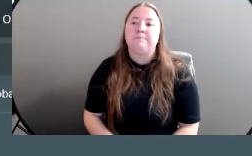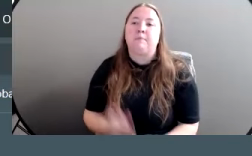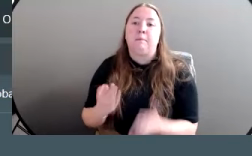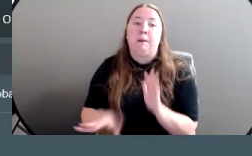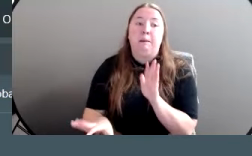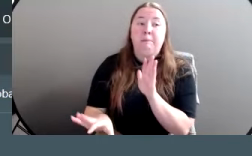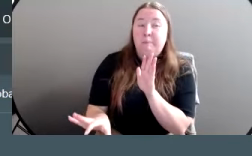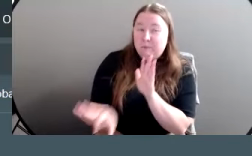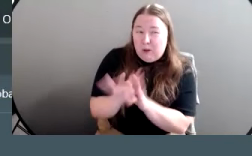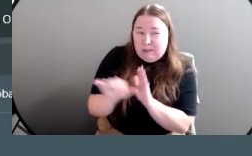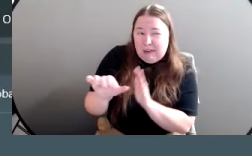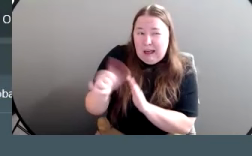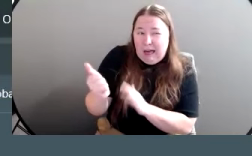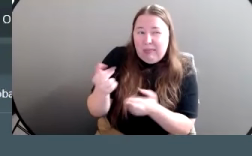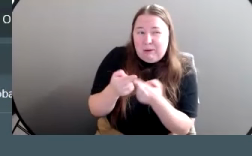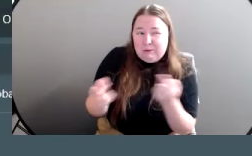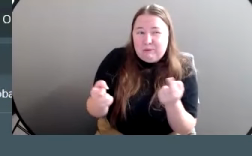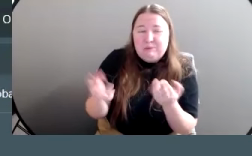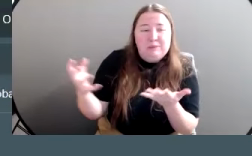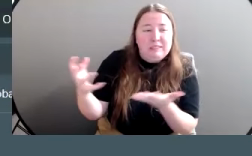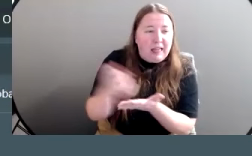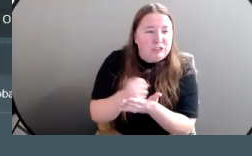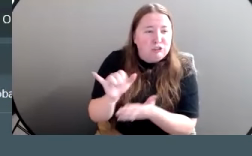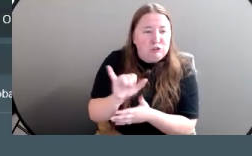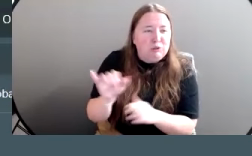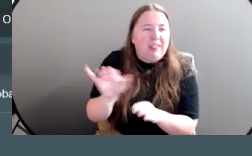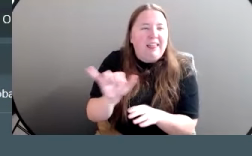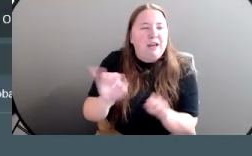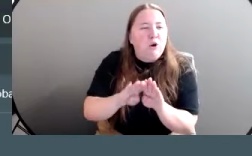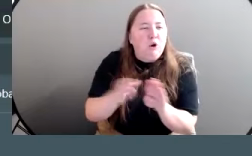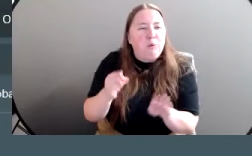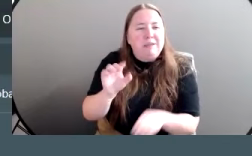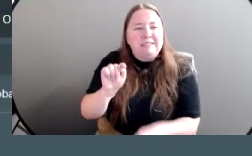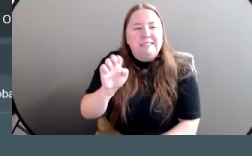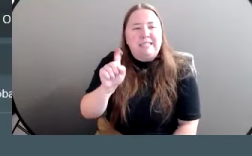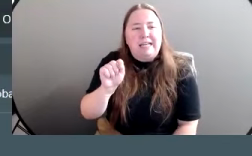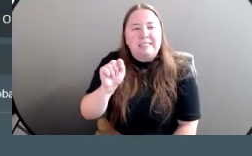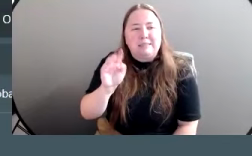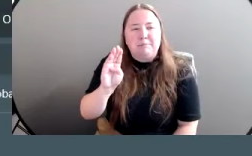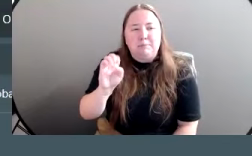in some of those other referatories like open textbook, or OER Commons.